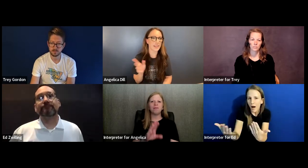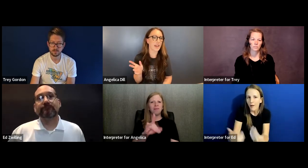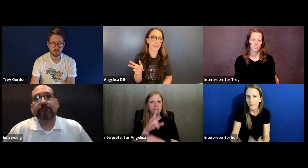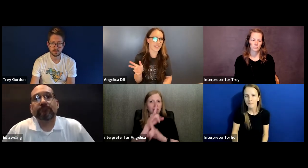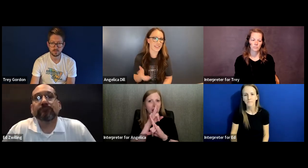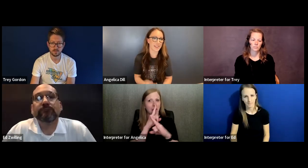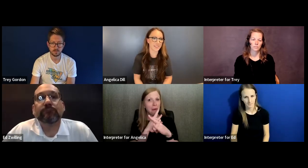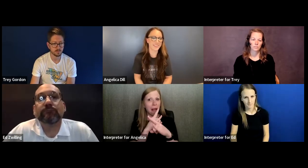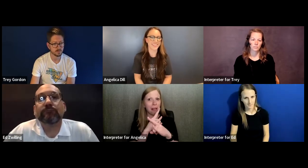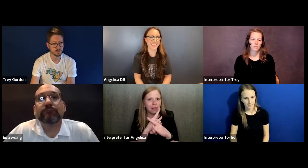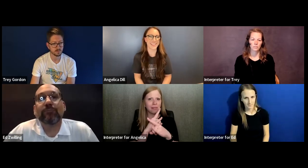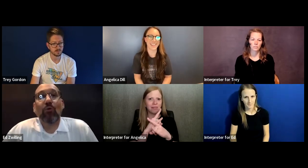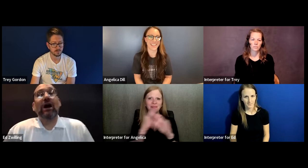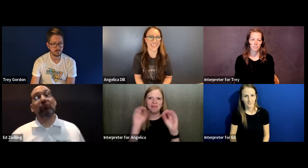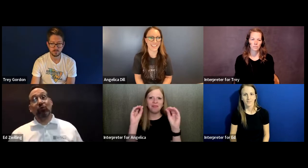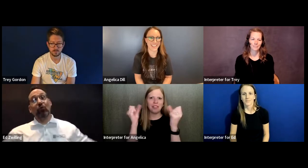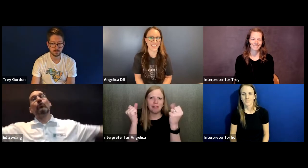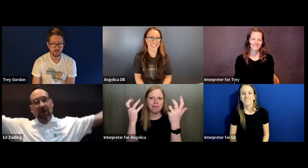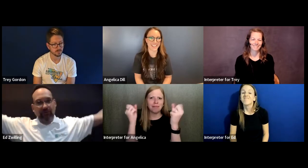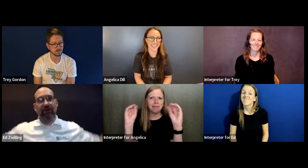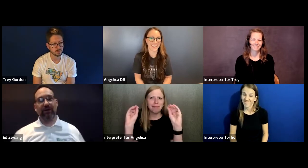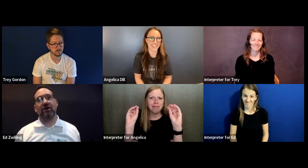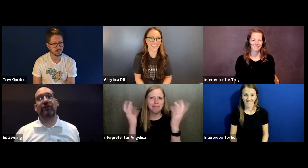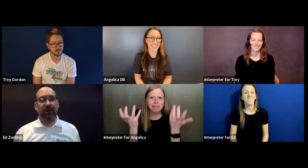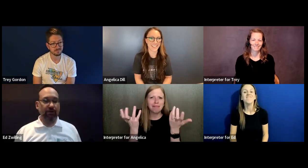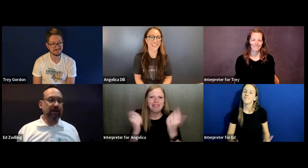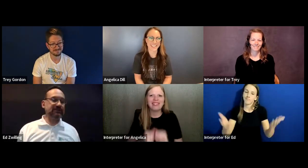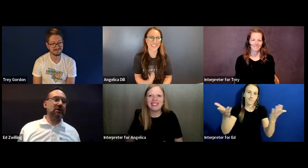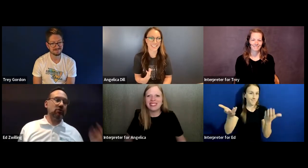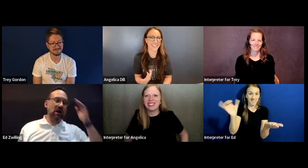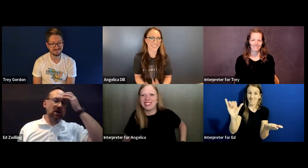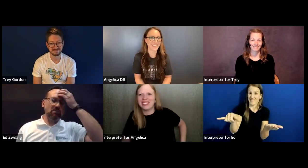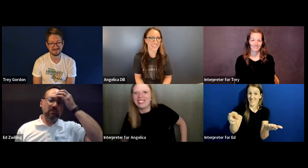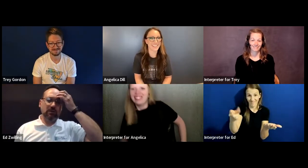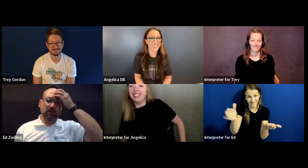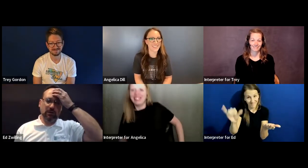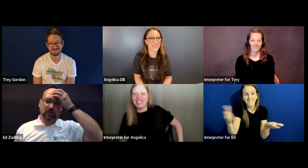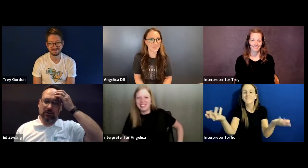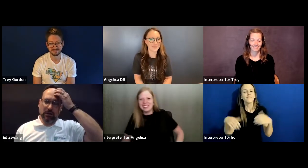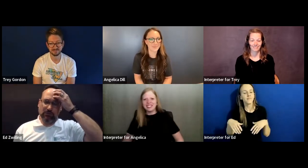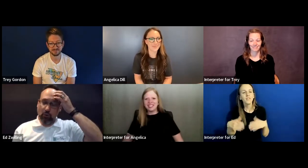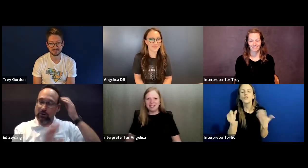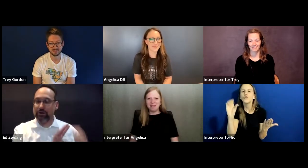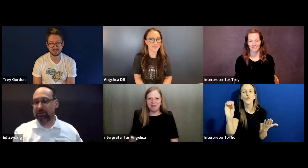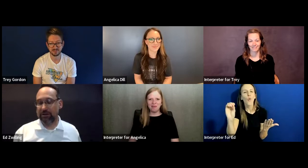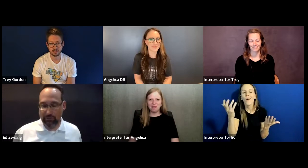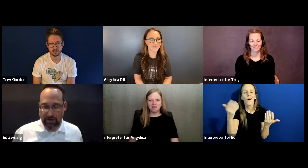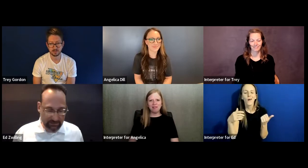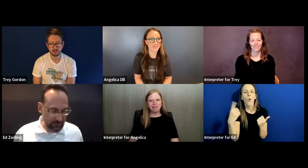not an asl well there you go there you go and so um yeah there's one question that trey had sent